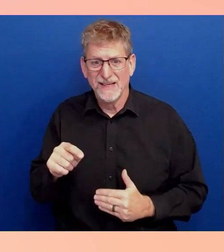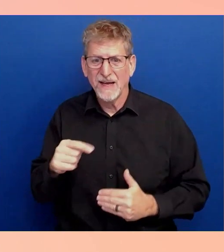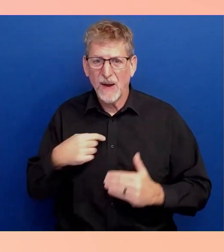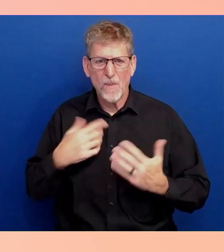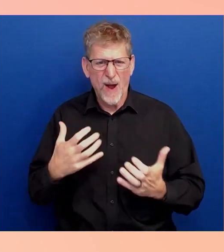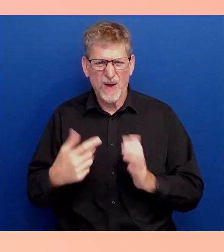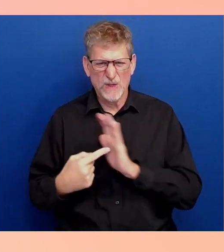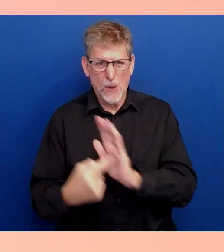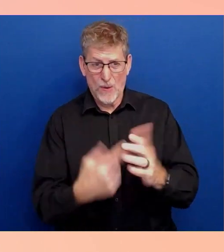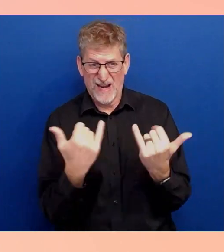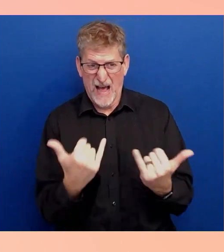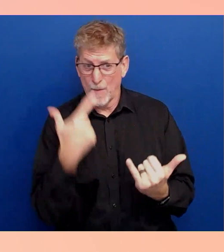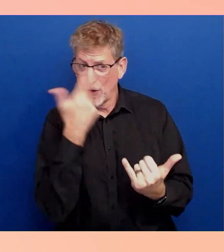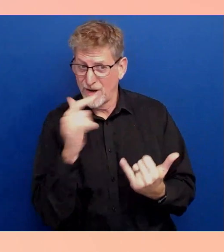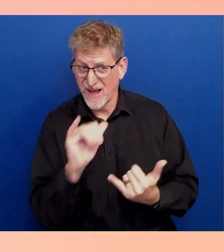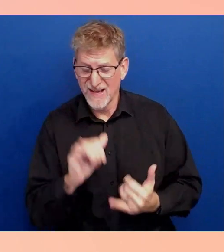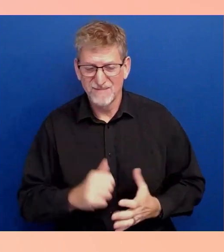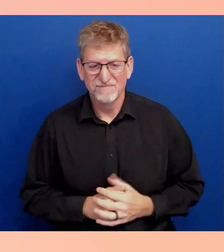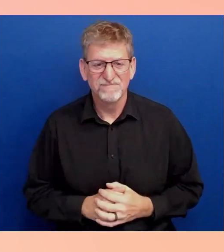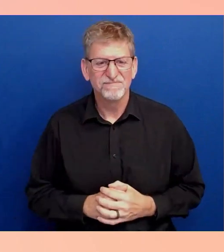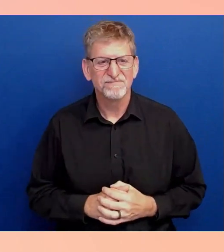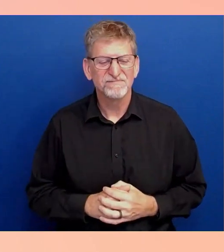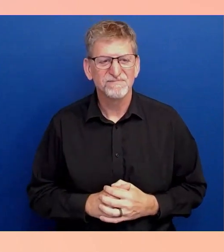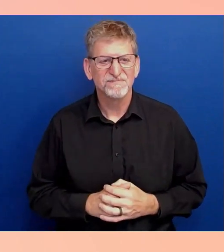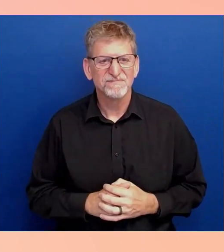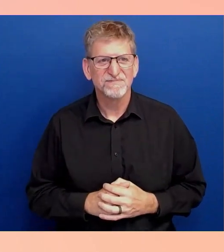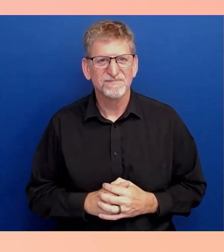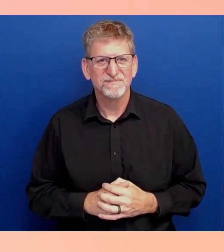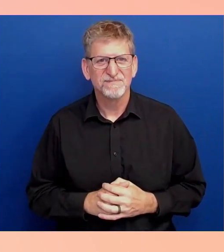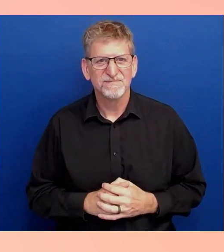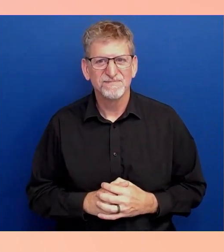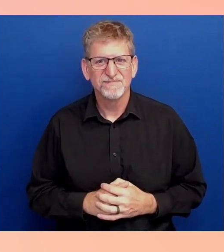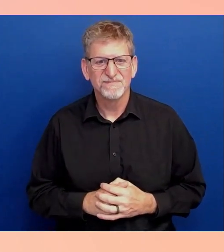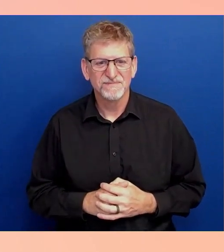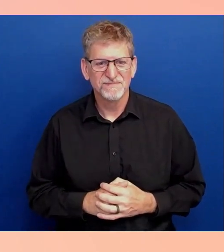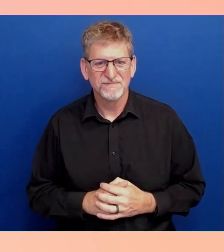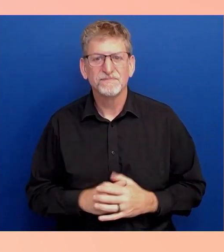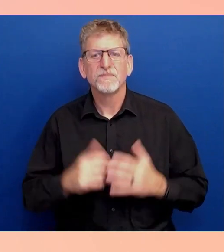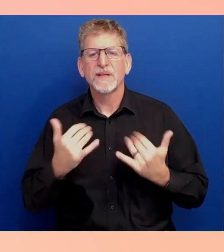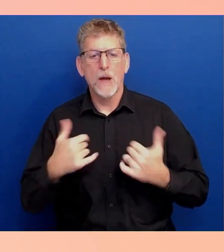I will open simple windows such as